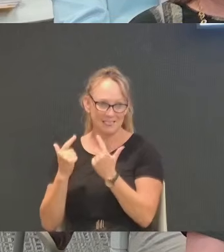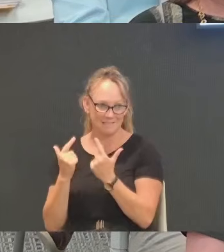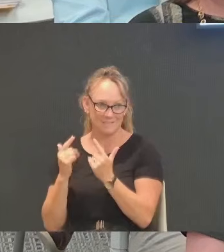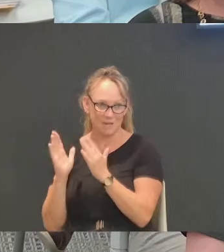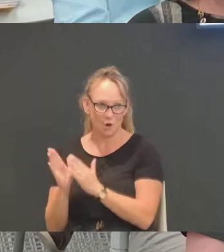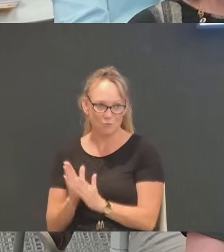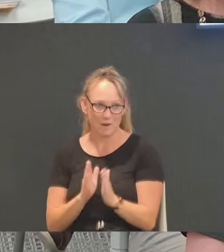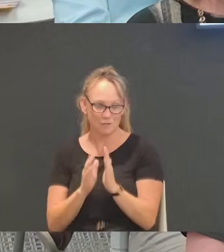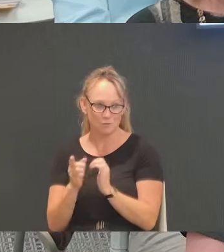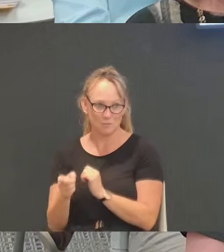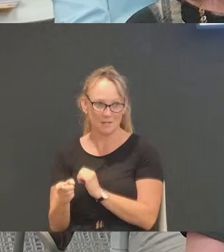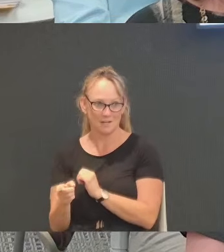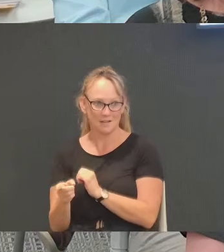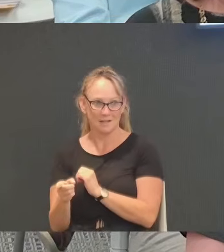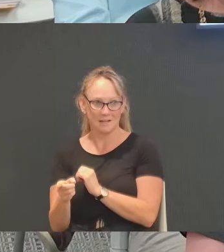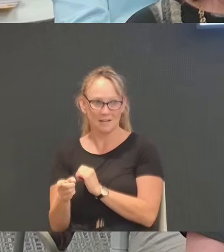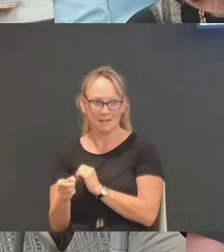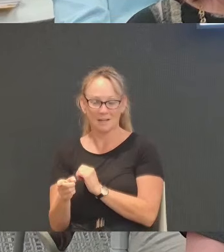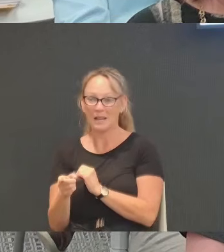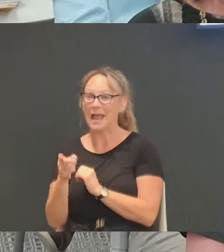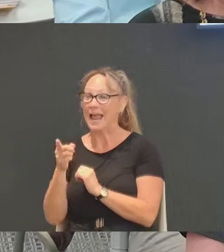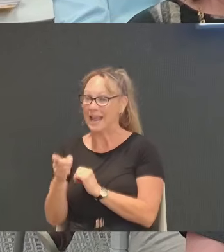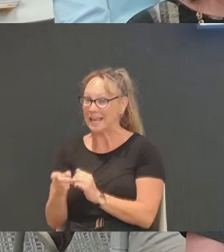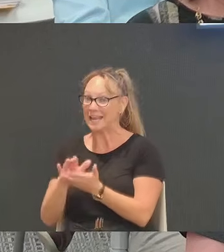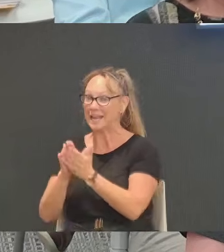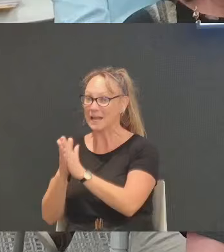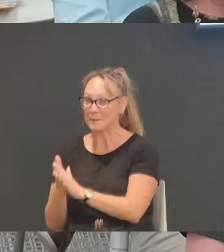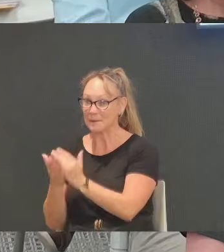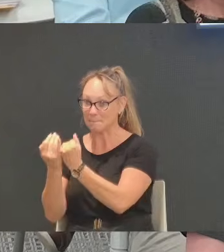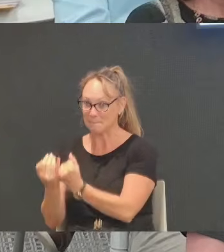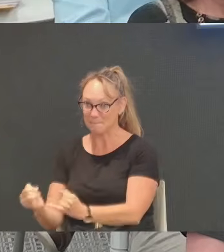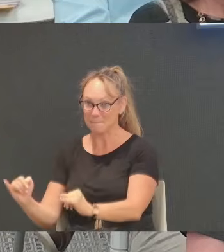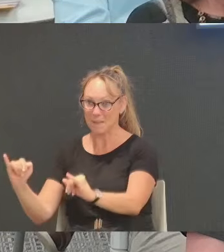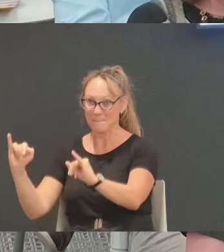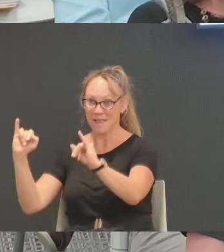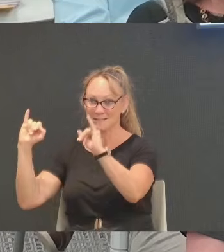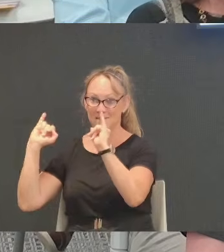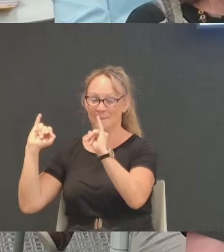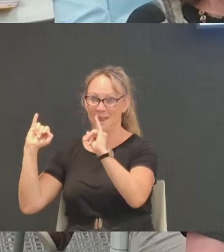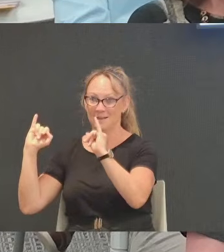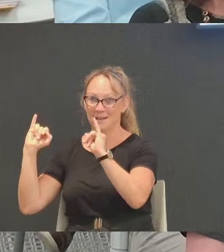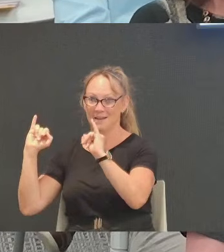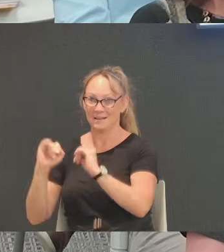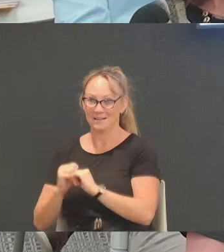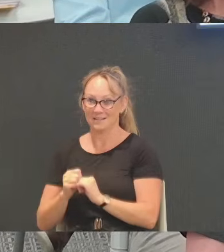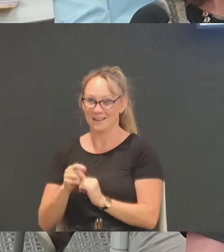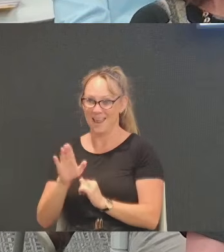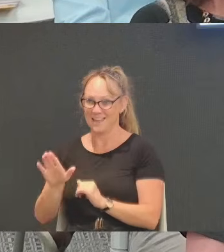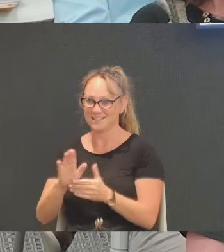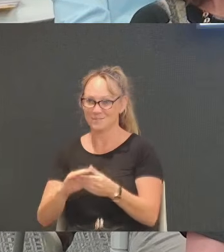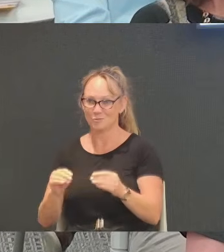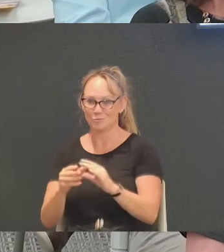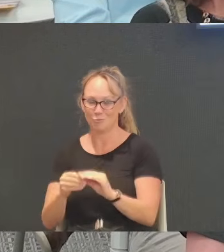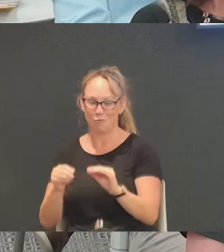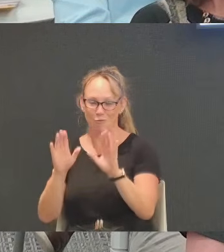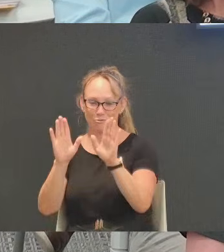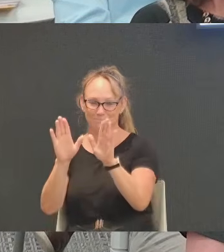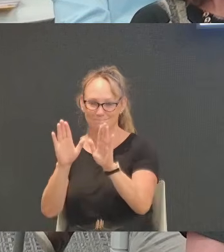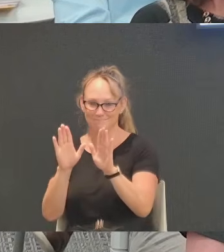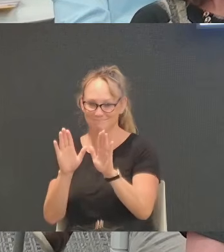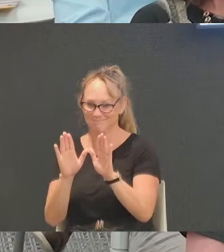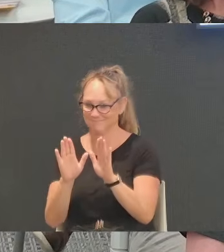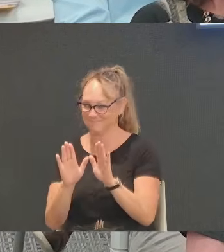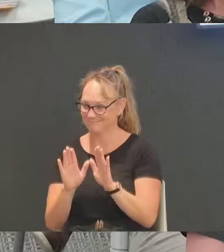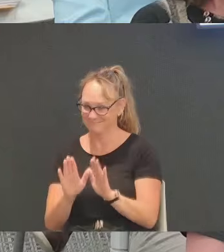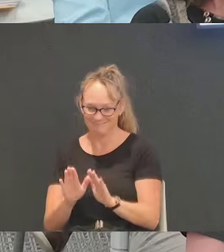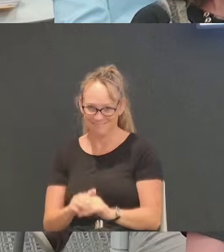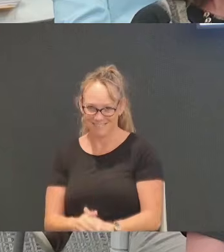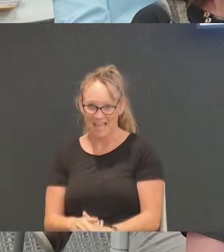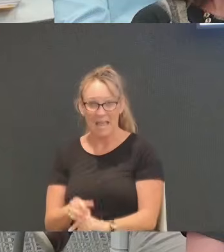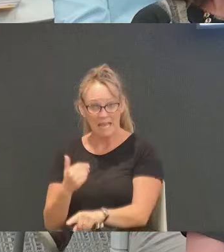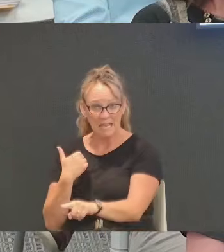where he then emancipated from our care. he has a great story. he was he has some disabilities